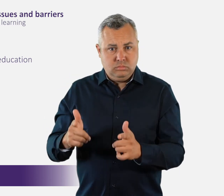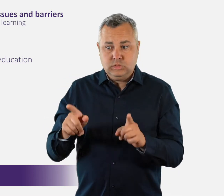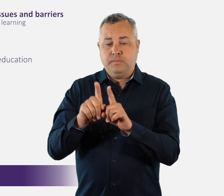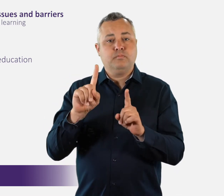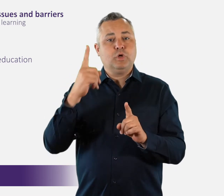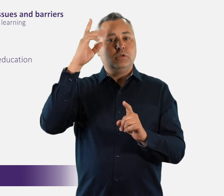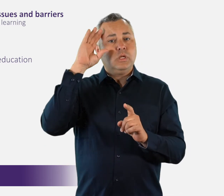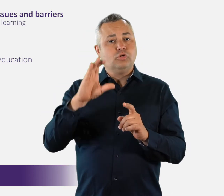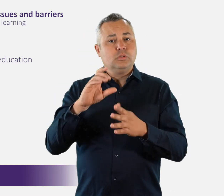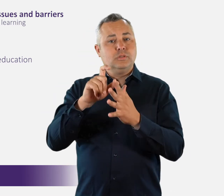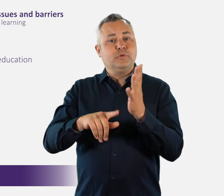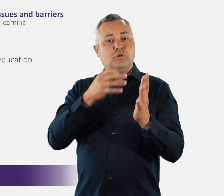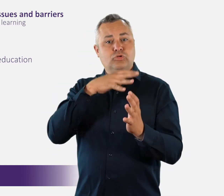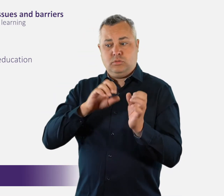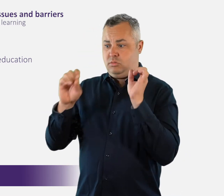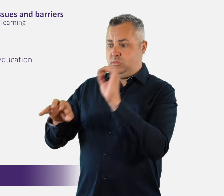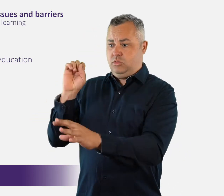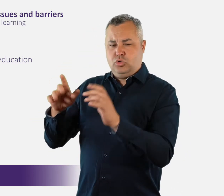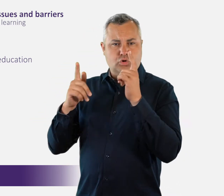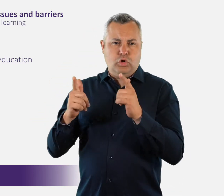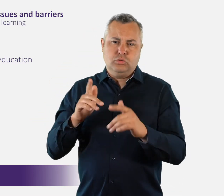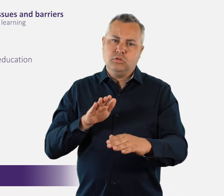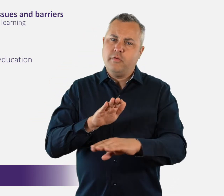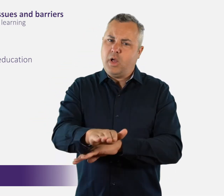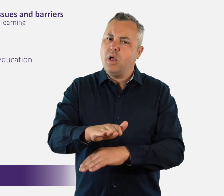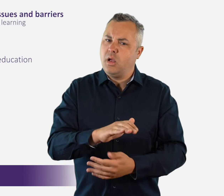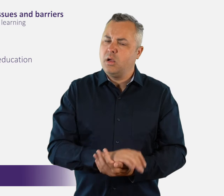First Nations students with disability are also disproportionately over-represented in special schools.